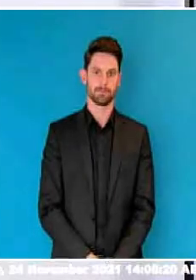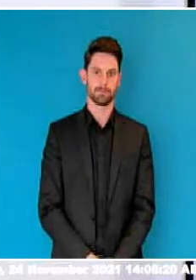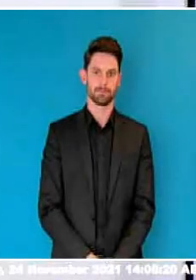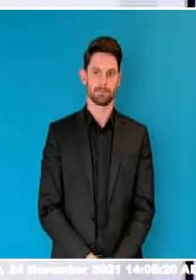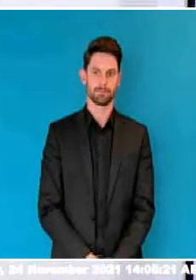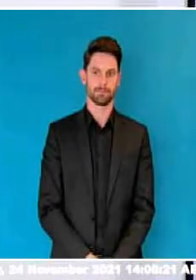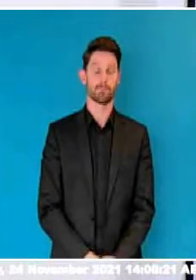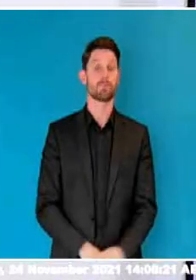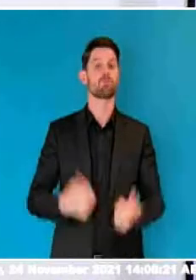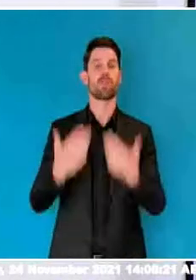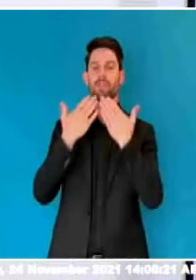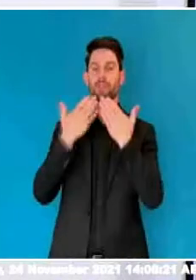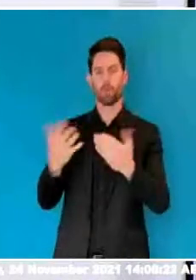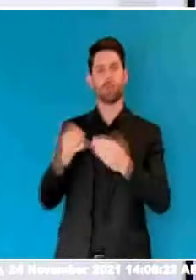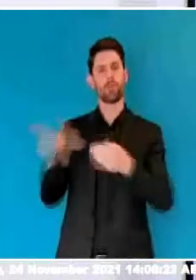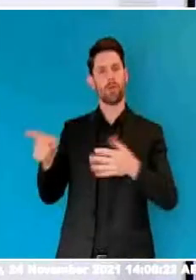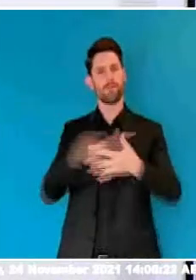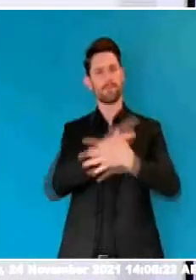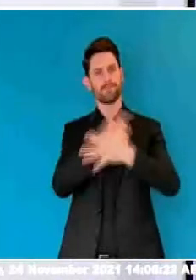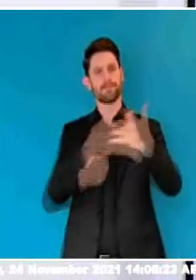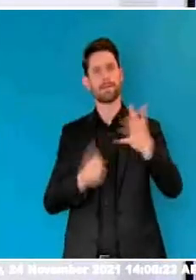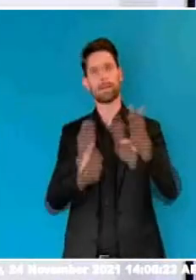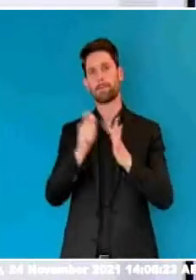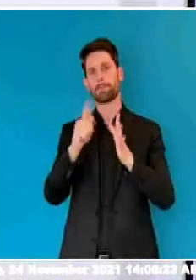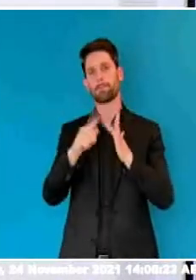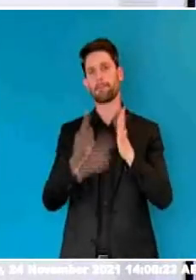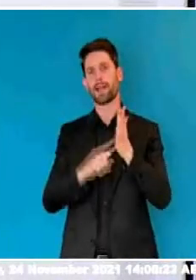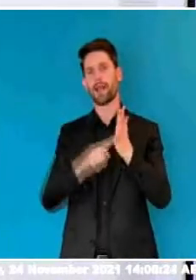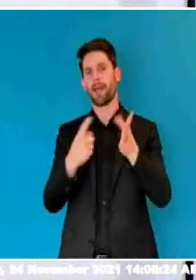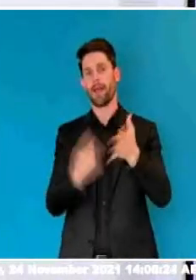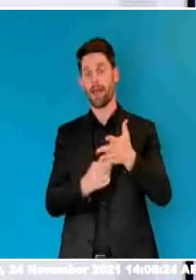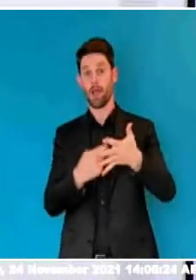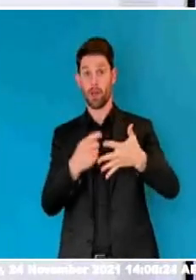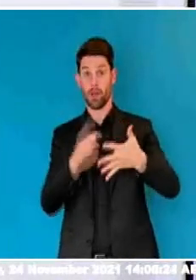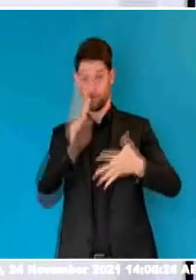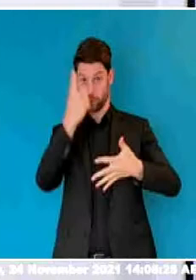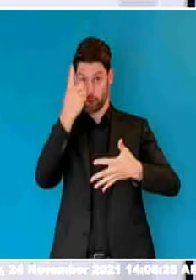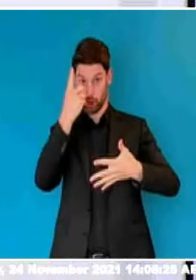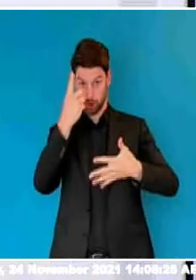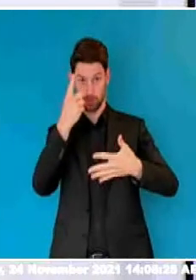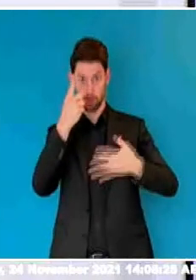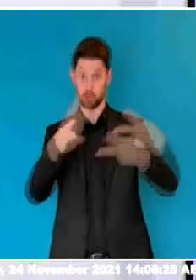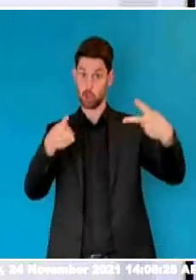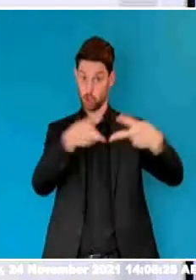the statement, Pillar 1 and Pillar 2 are focused on schemes and systems as you've